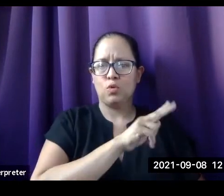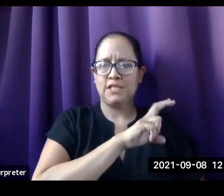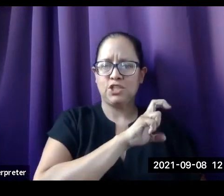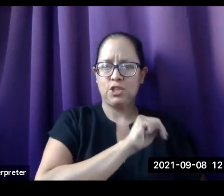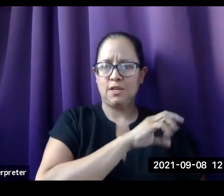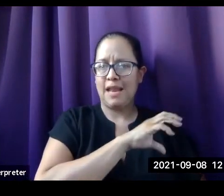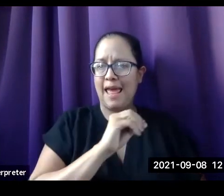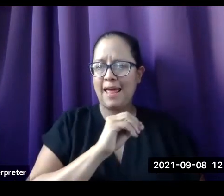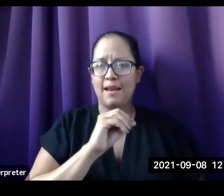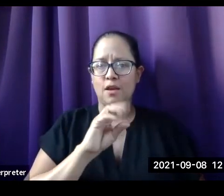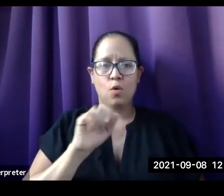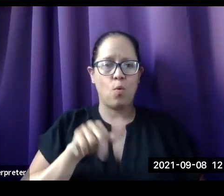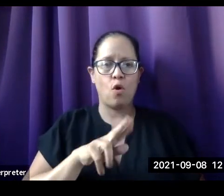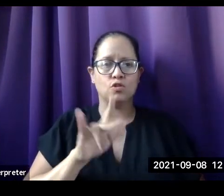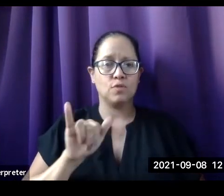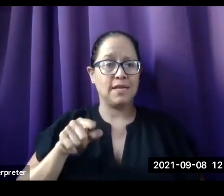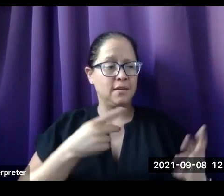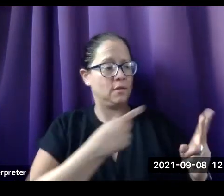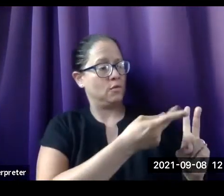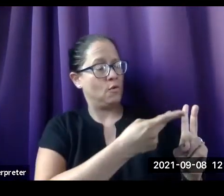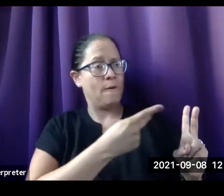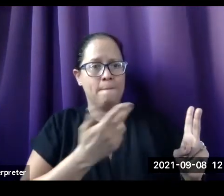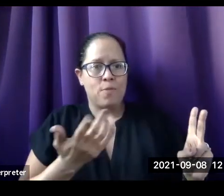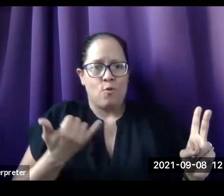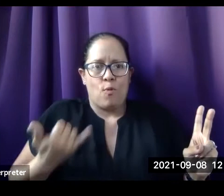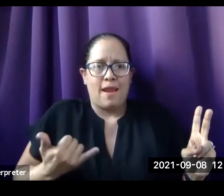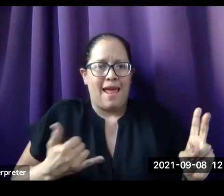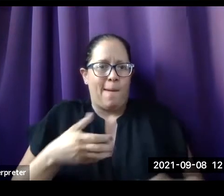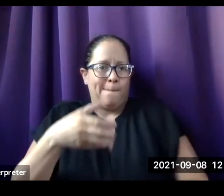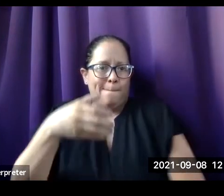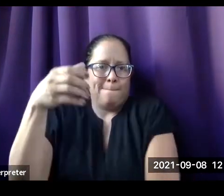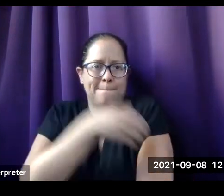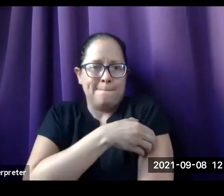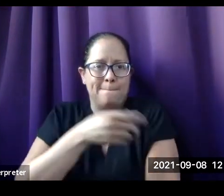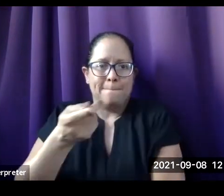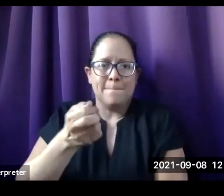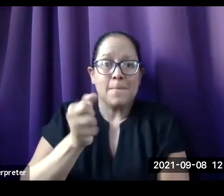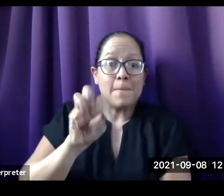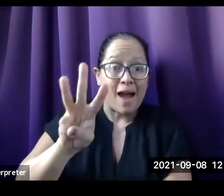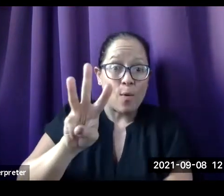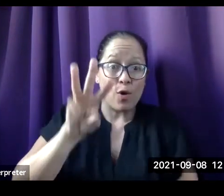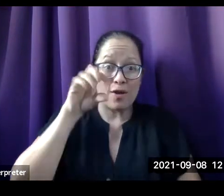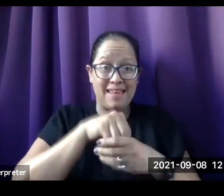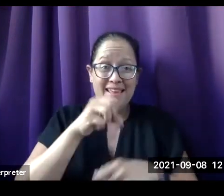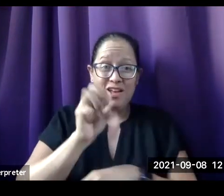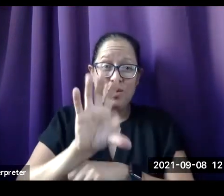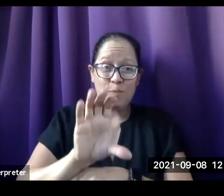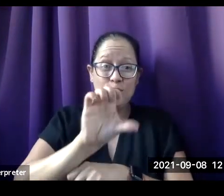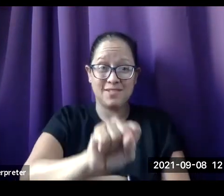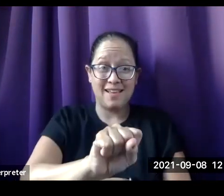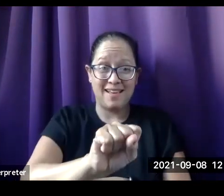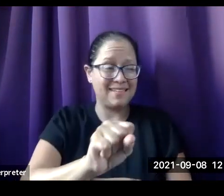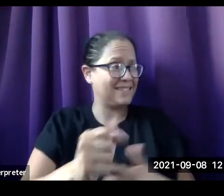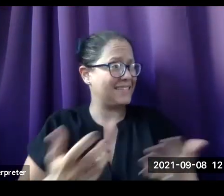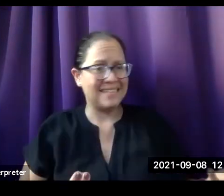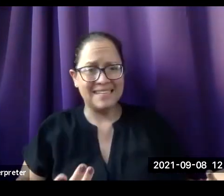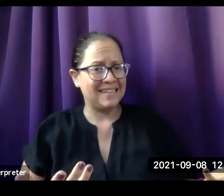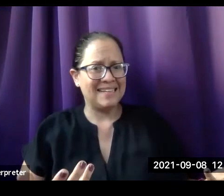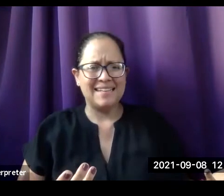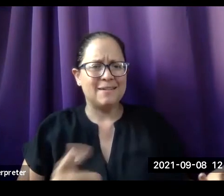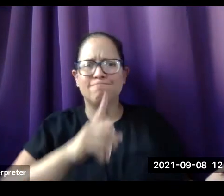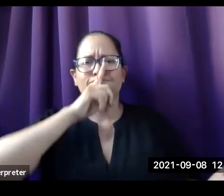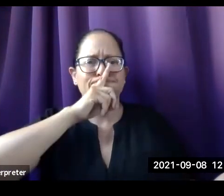the lack of a theory of power in computer science, a tacit assumption that technologies just work.